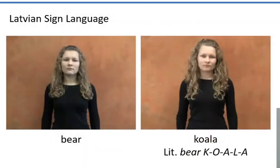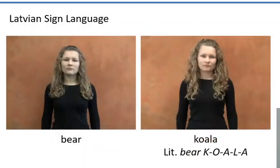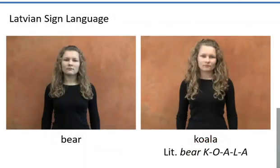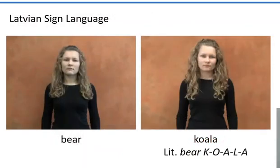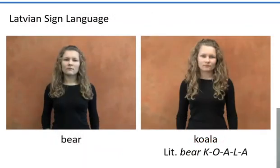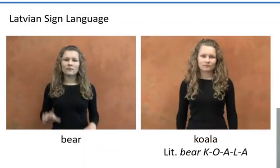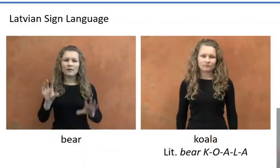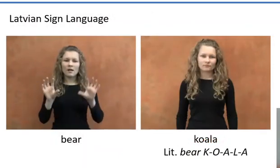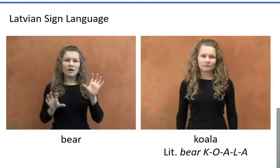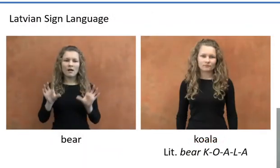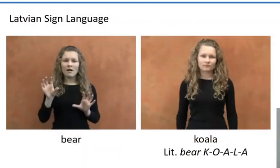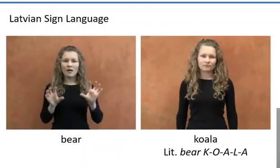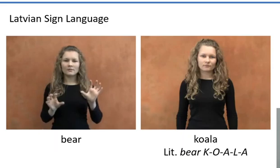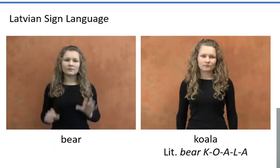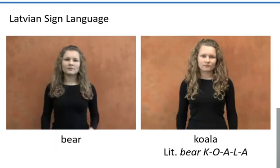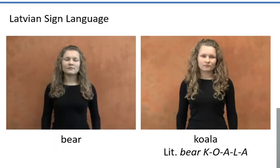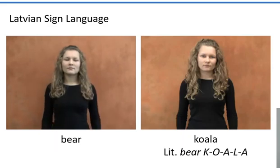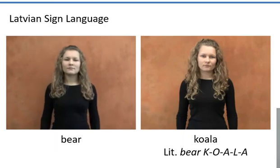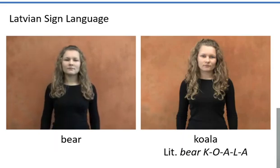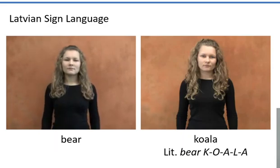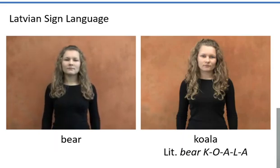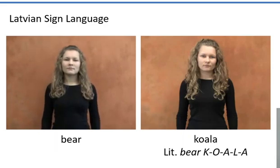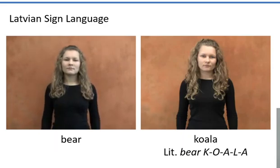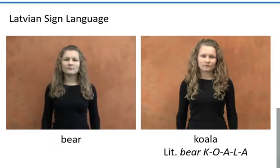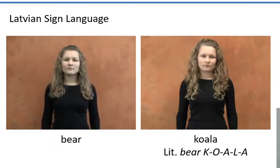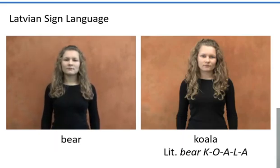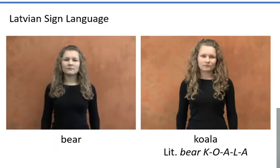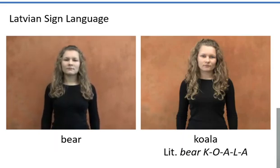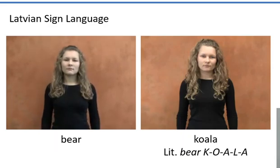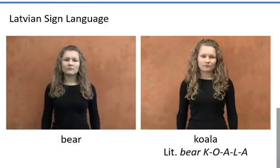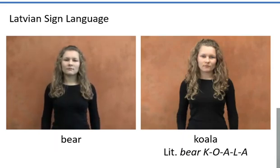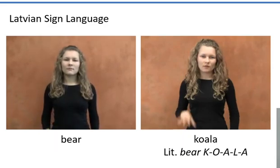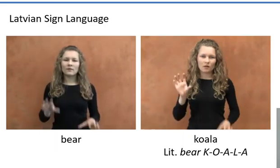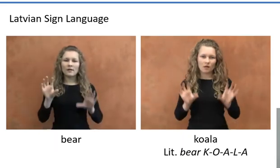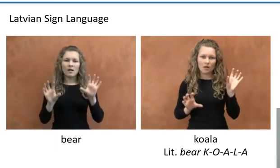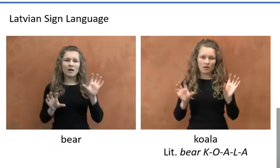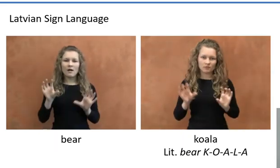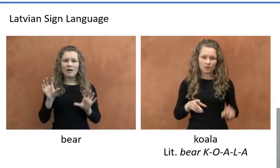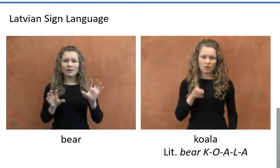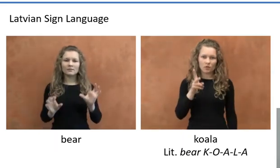example of "bear" in the Latvian Sign Language and the